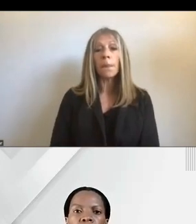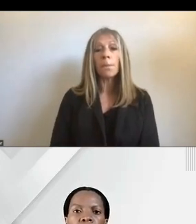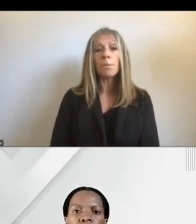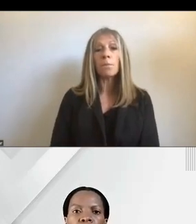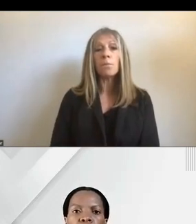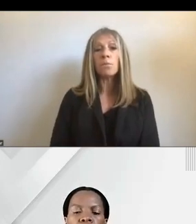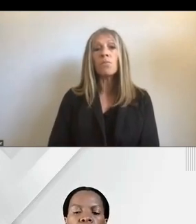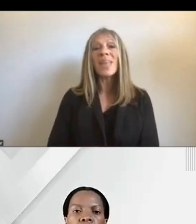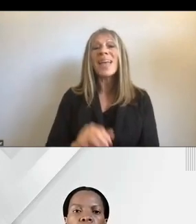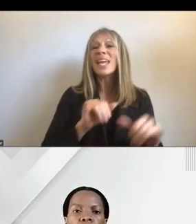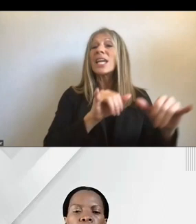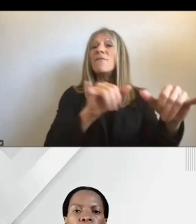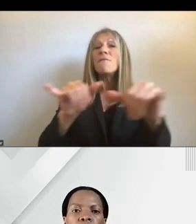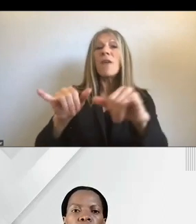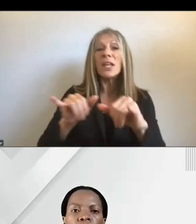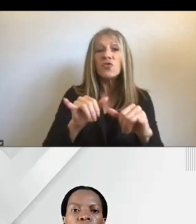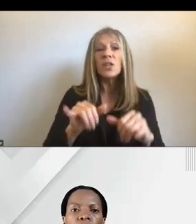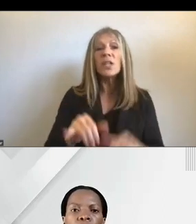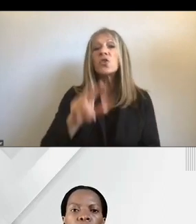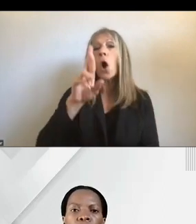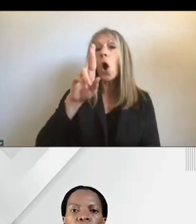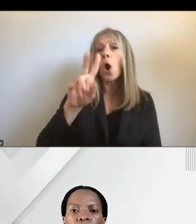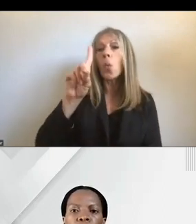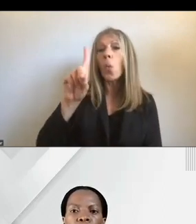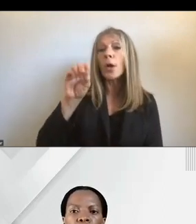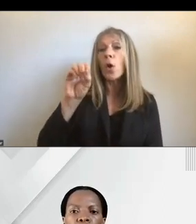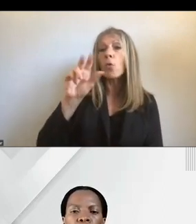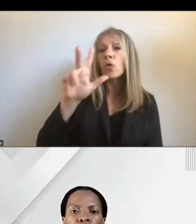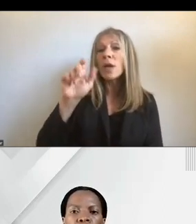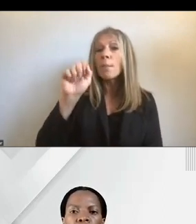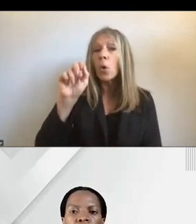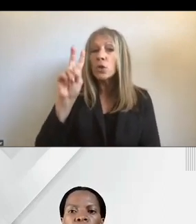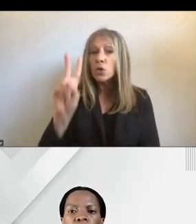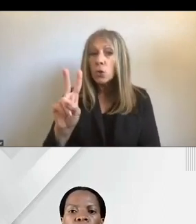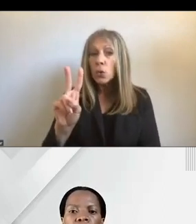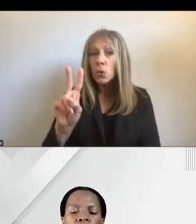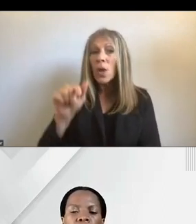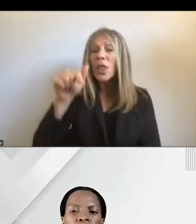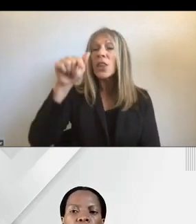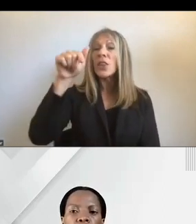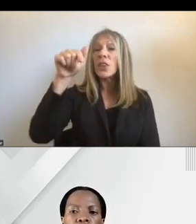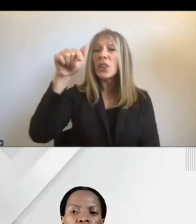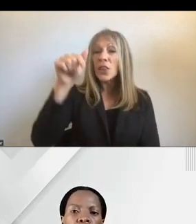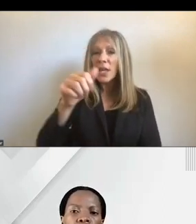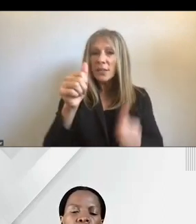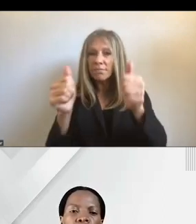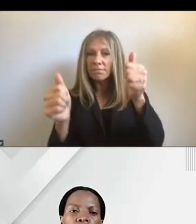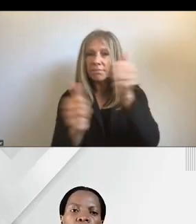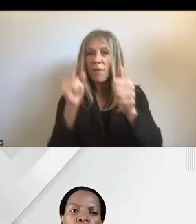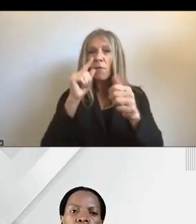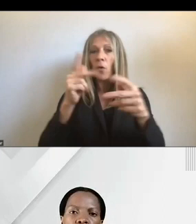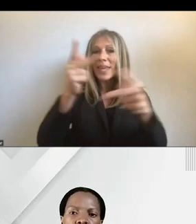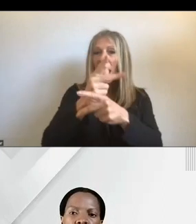Conventions provision R103.2. This sub provision for the calculation of